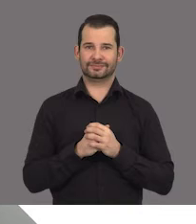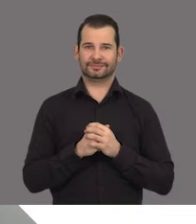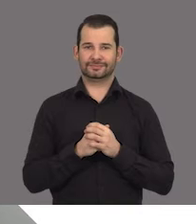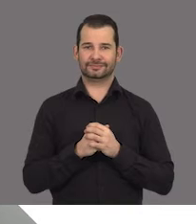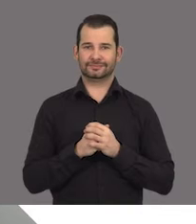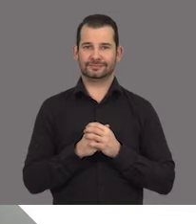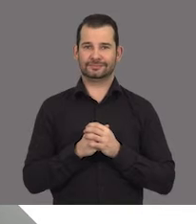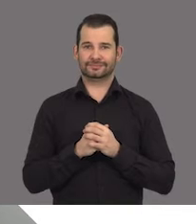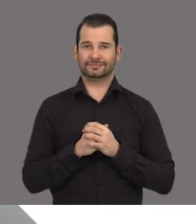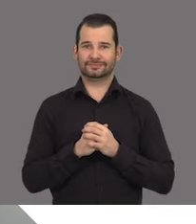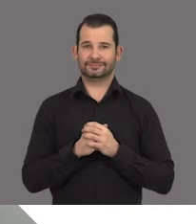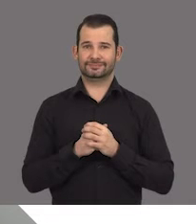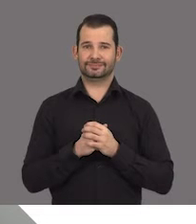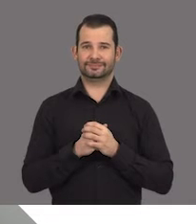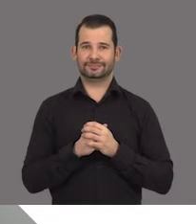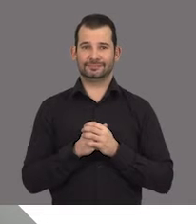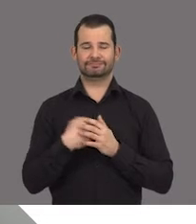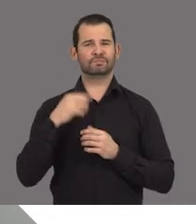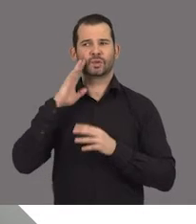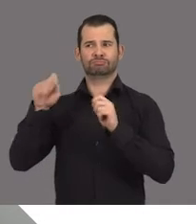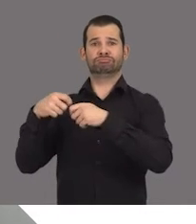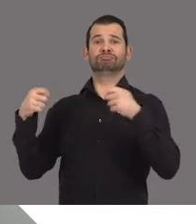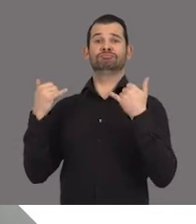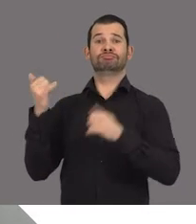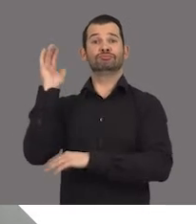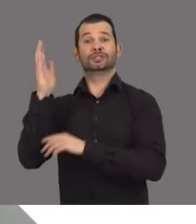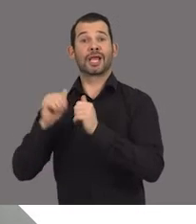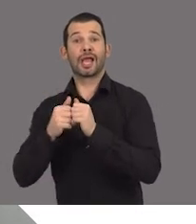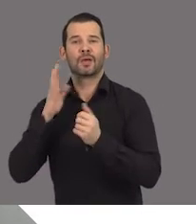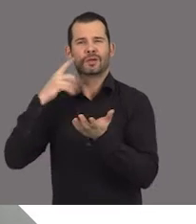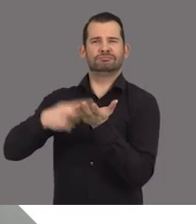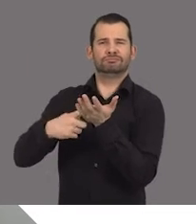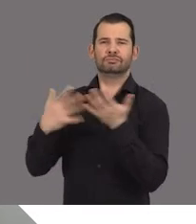I will conclude today’s presentation by going over the CRA’s digital services,